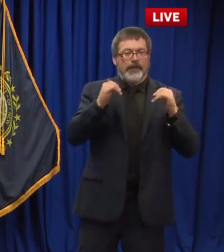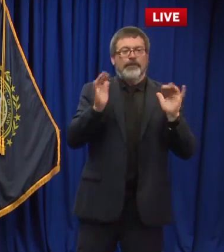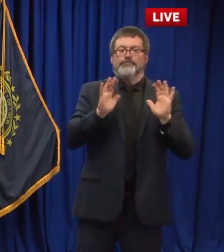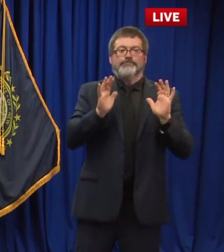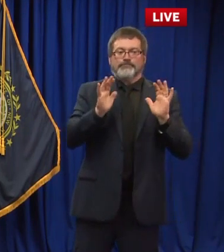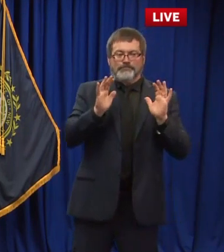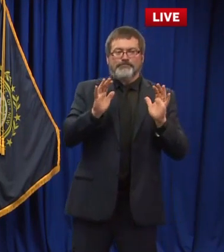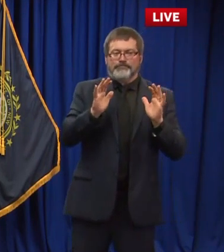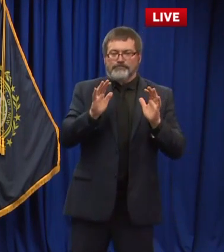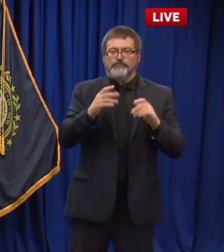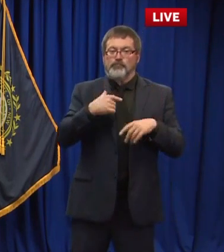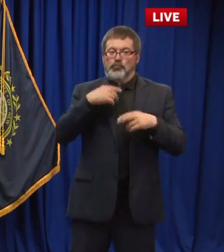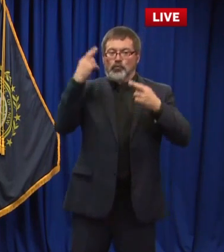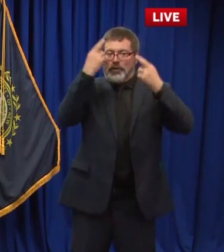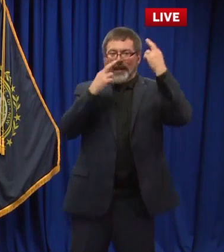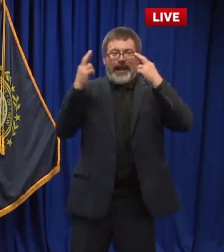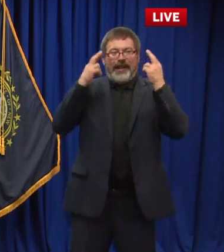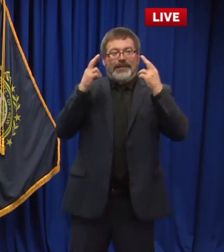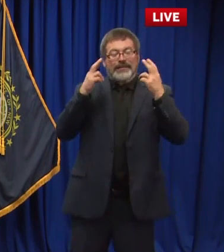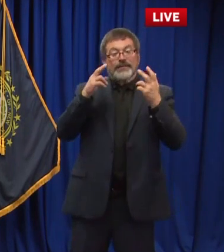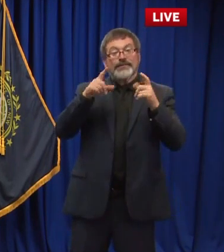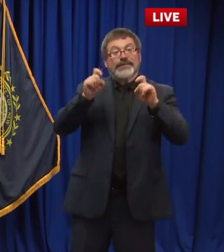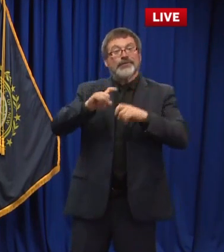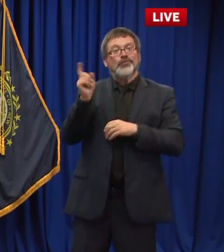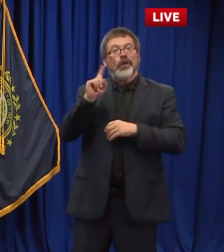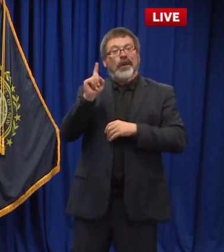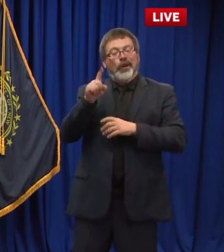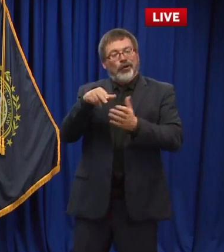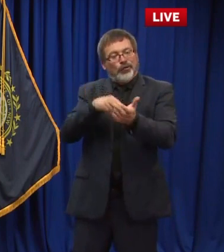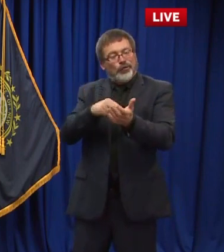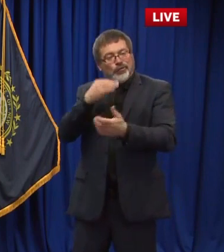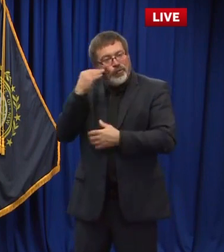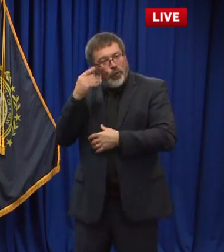THAT IS WHAT WE WOULD LOOK AT WHEN WE LOOKED AT PERCENT POSITIVE.